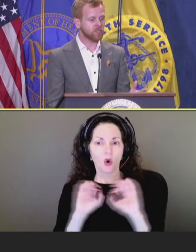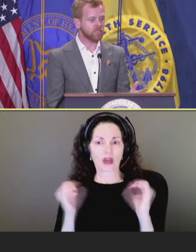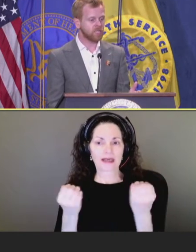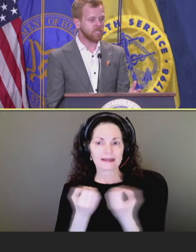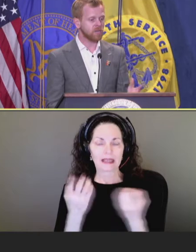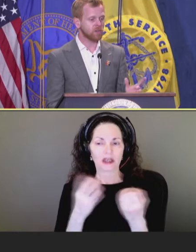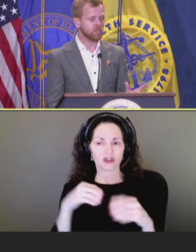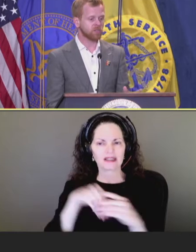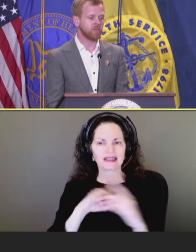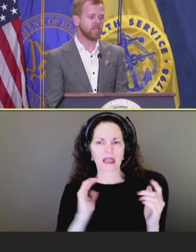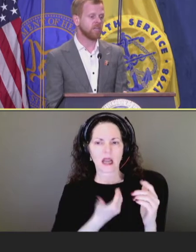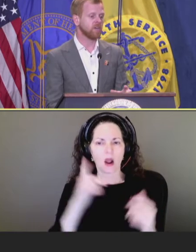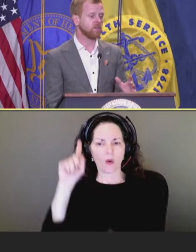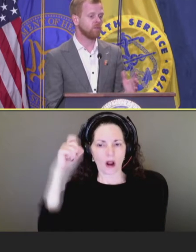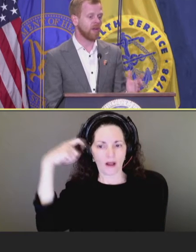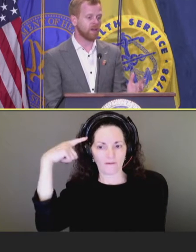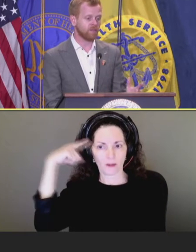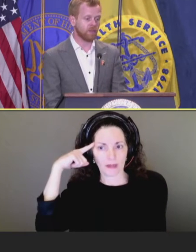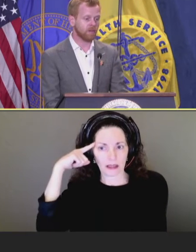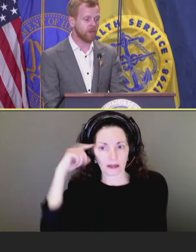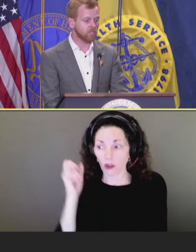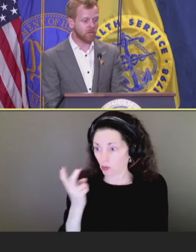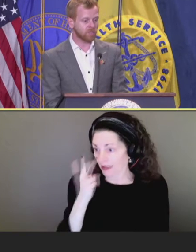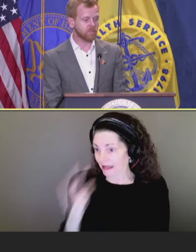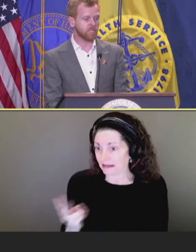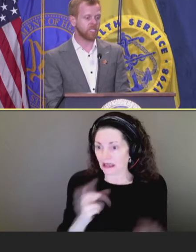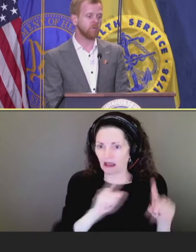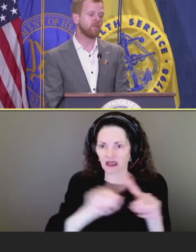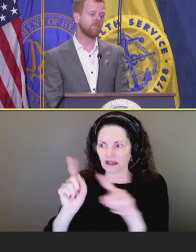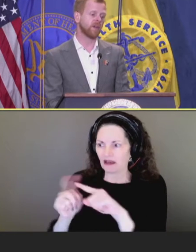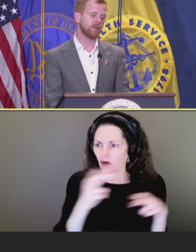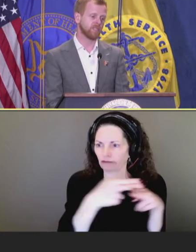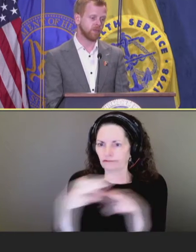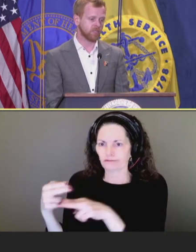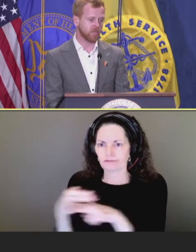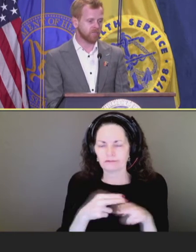you'll see on the screen here, we have the Mayor's Office of Latino Affairs, the Mayor's Office